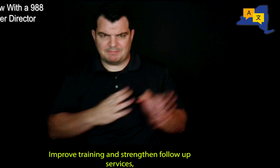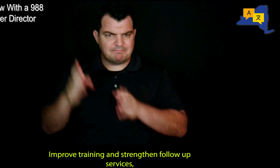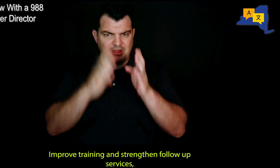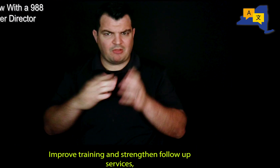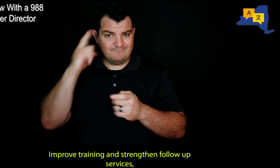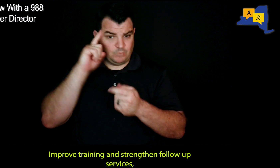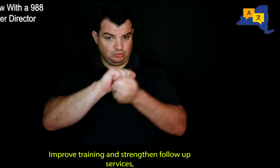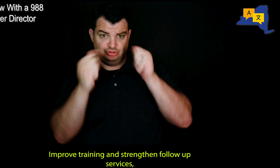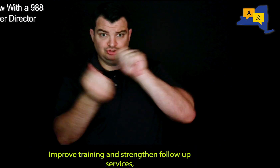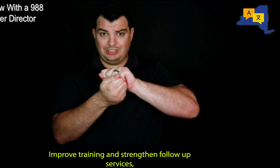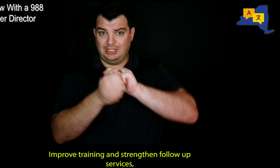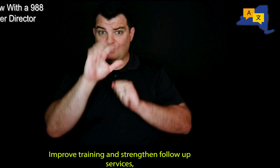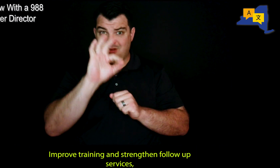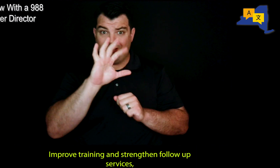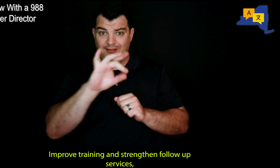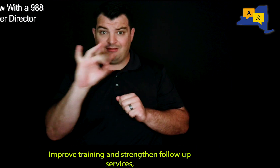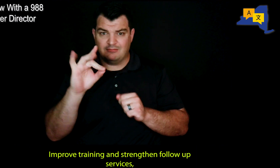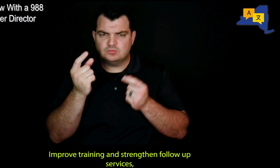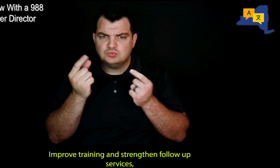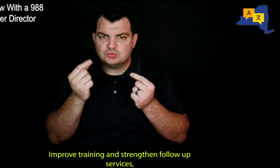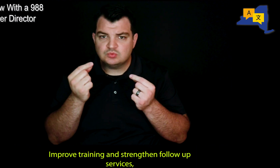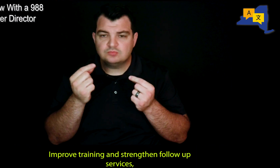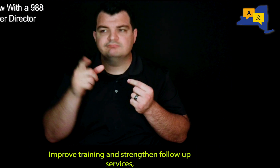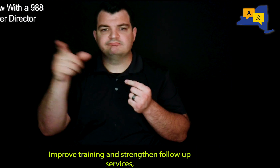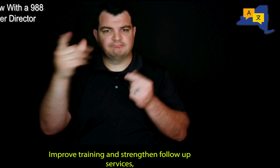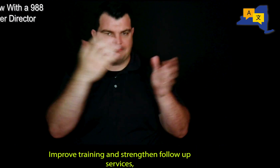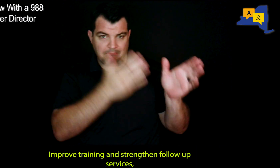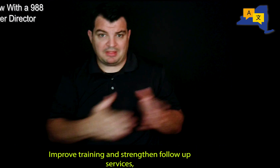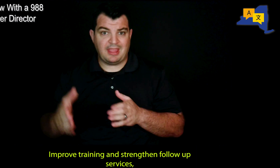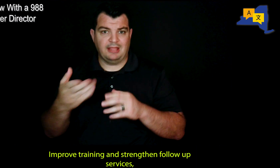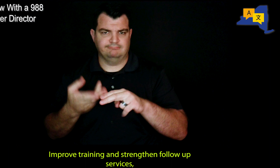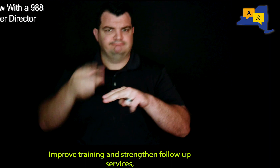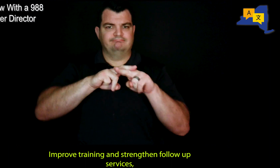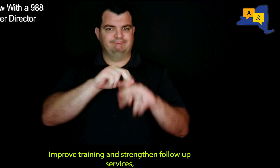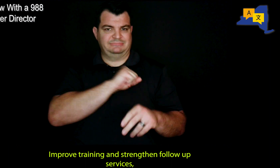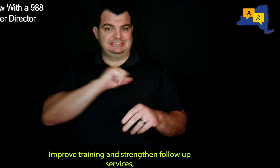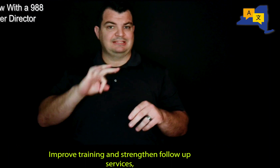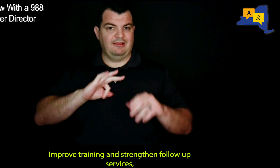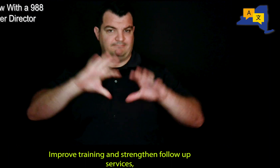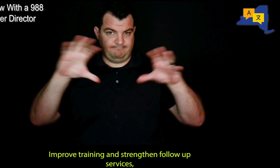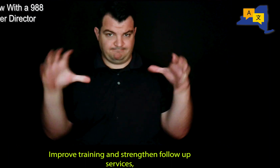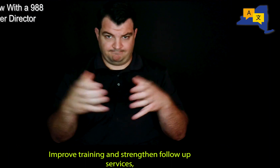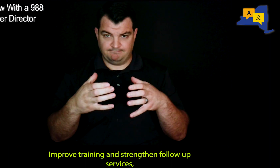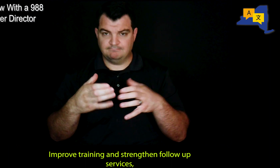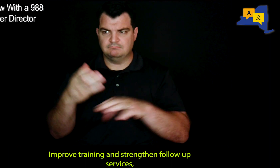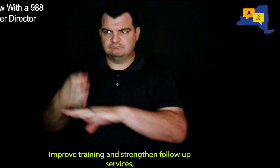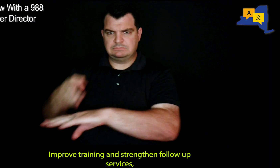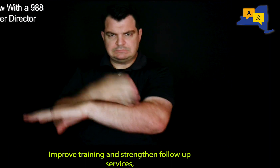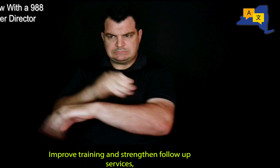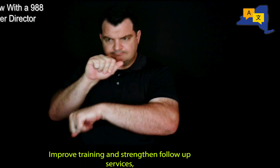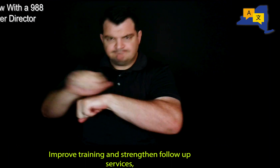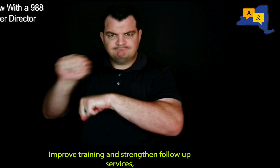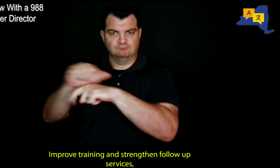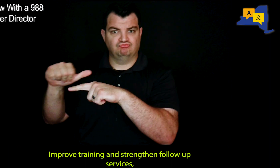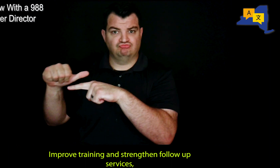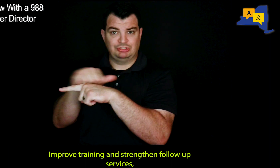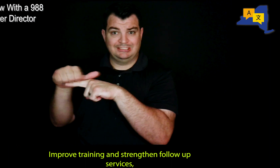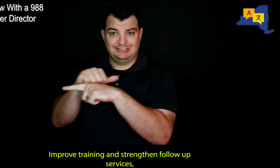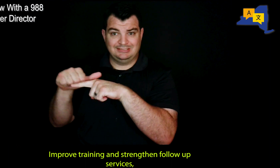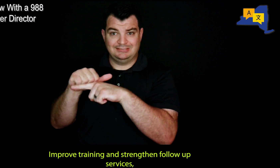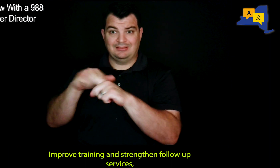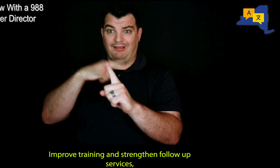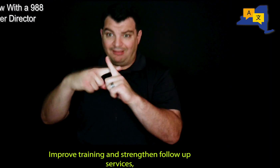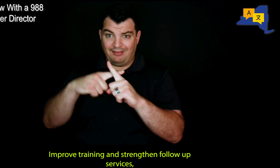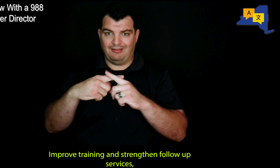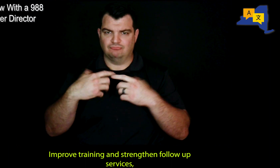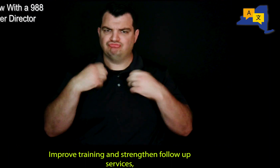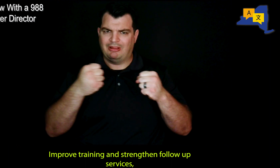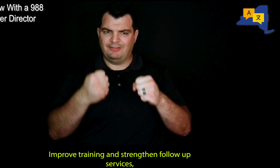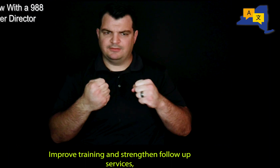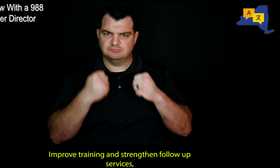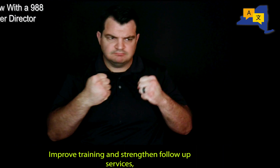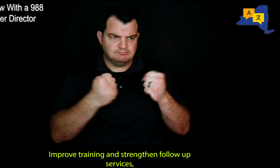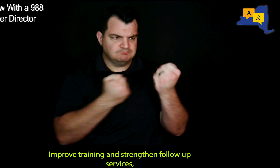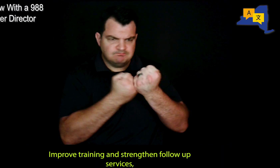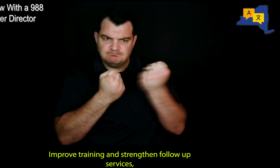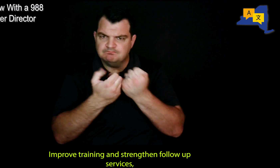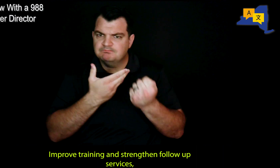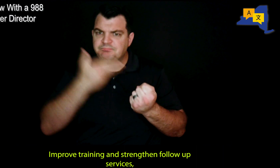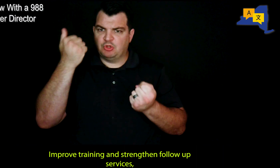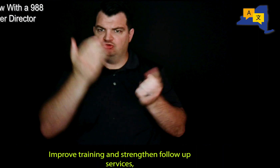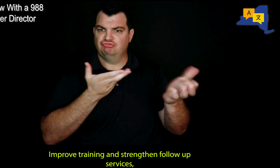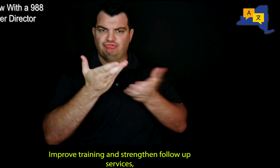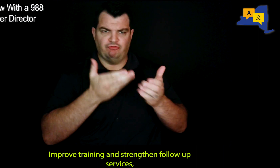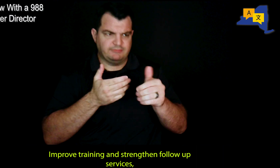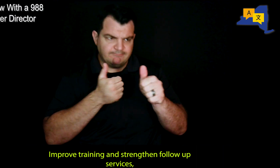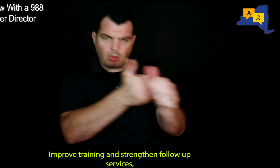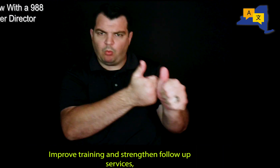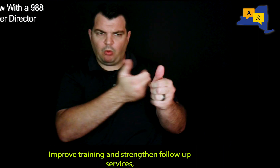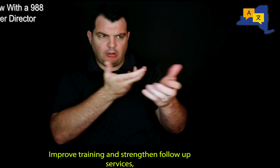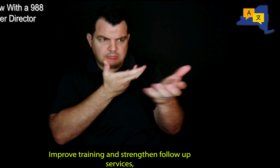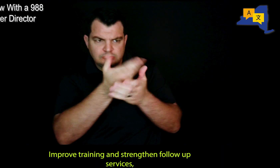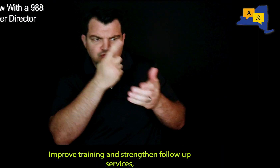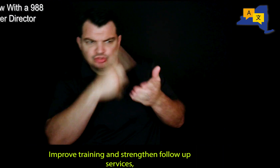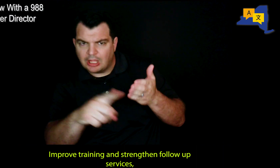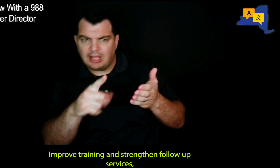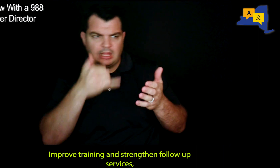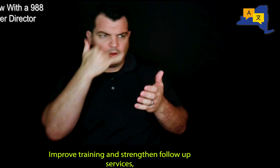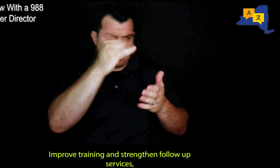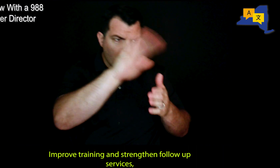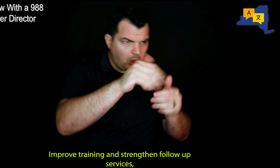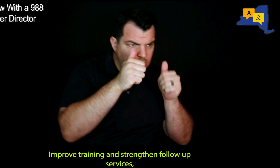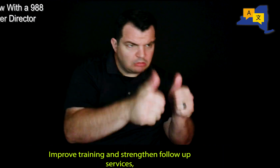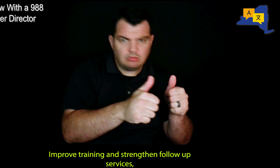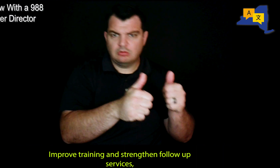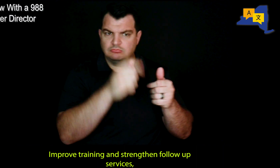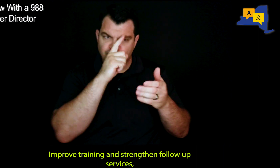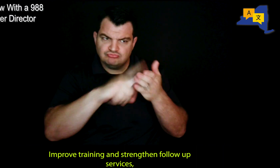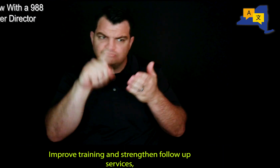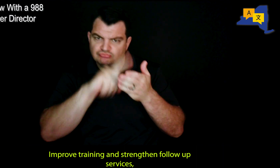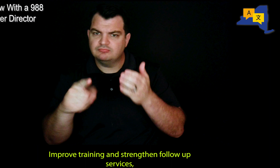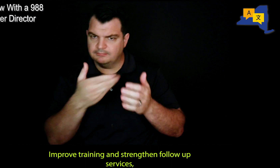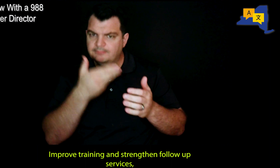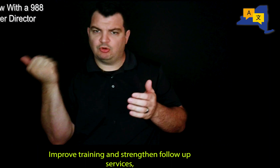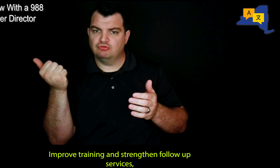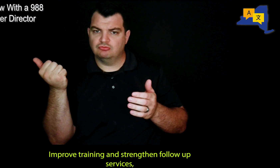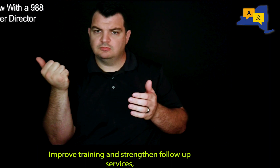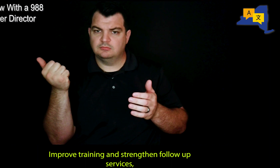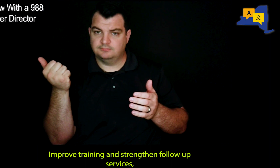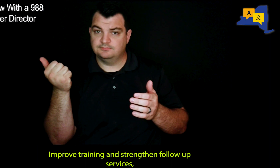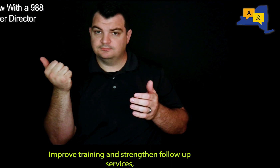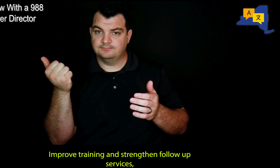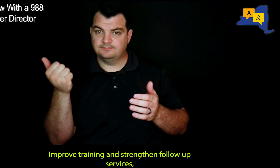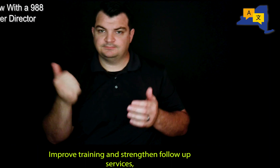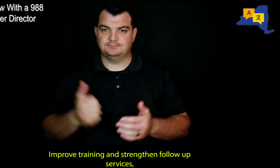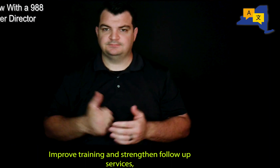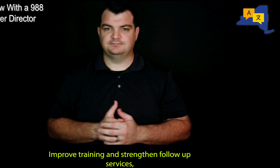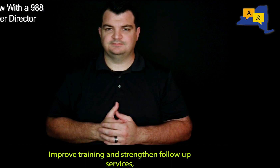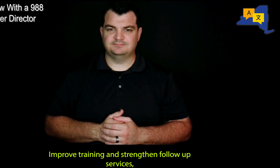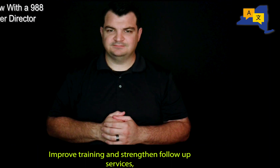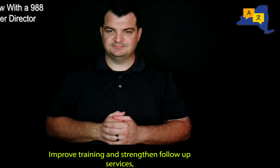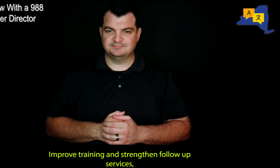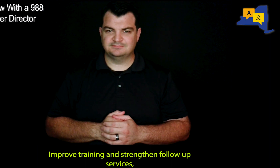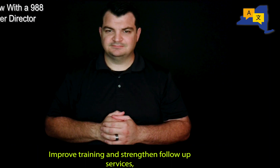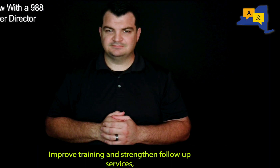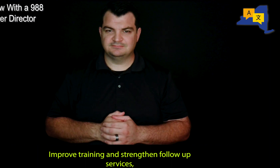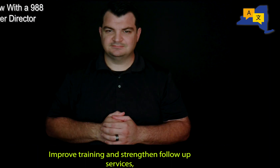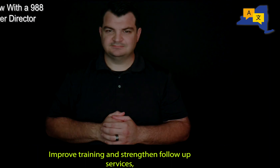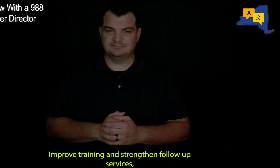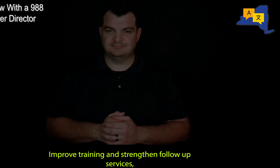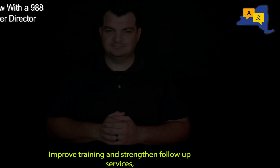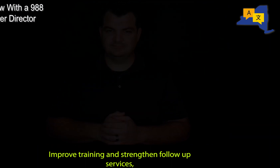Improve training and strengthen follow up services,